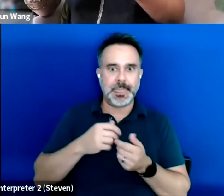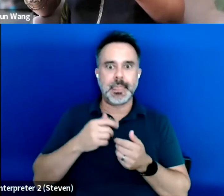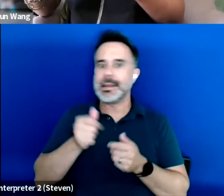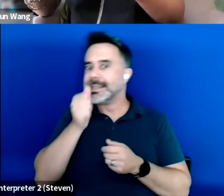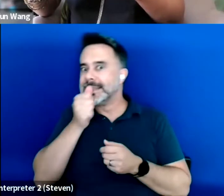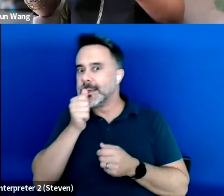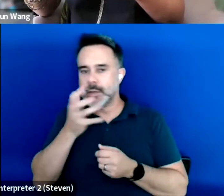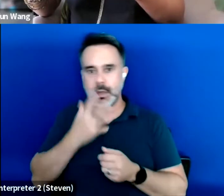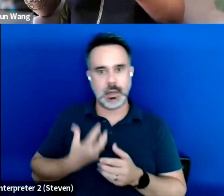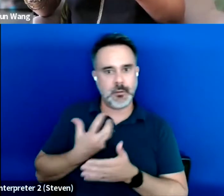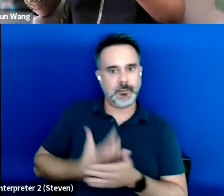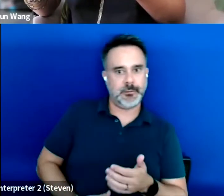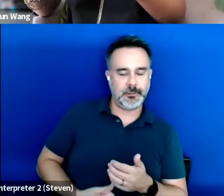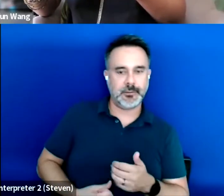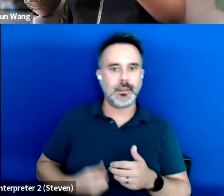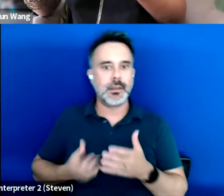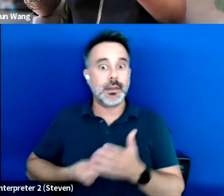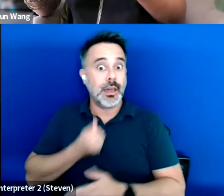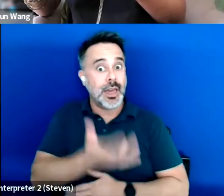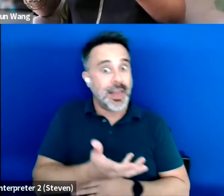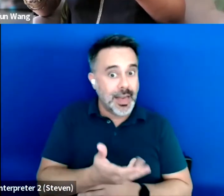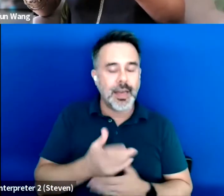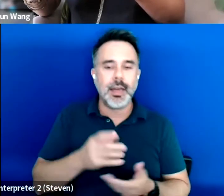What's so original -- original about my hot take on it?